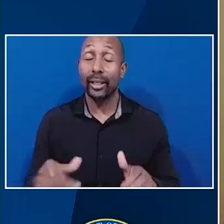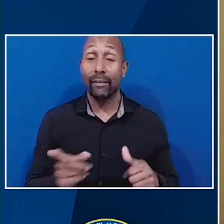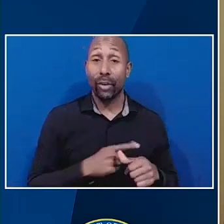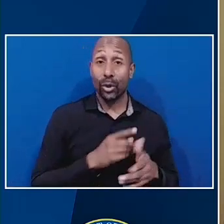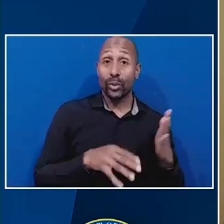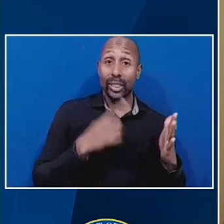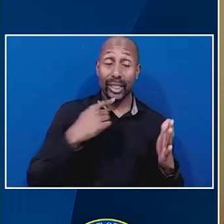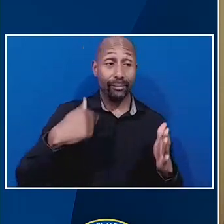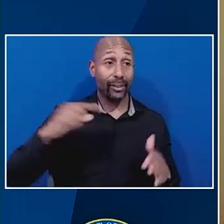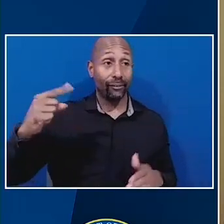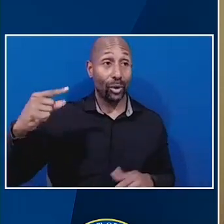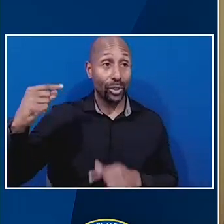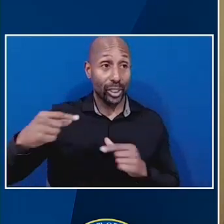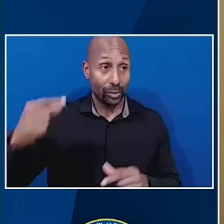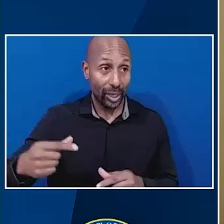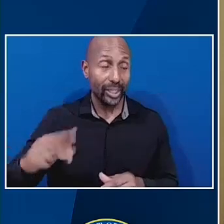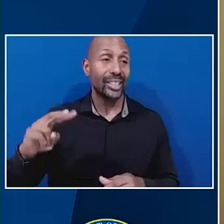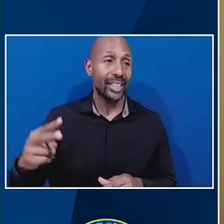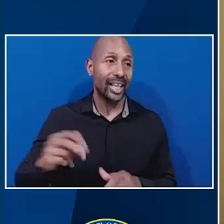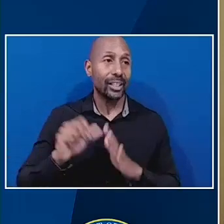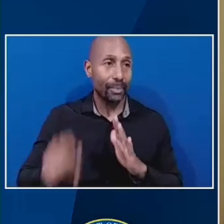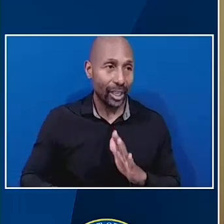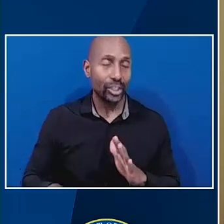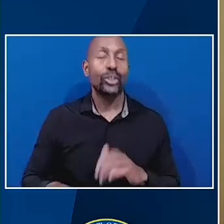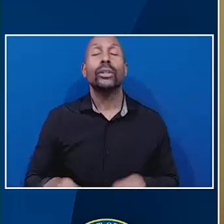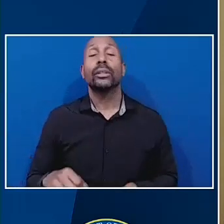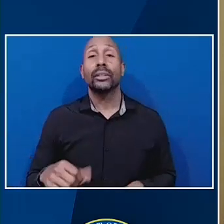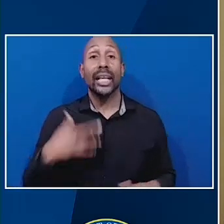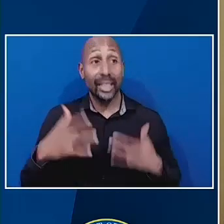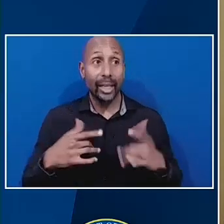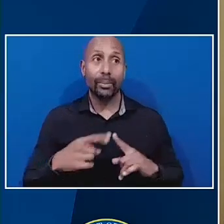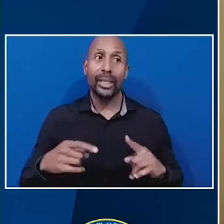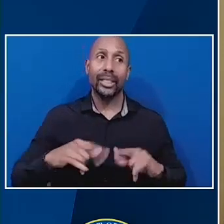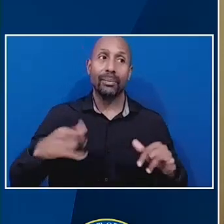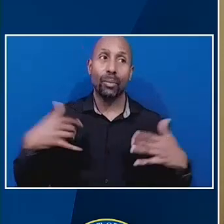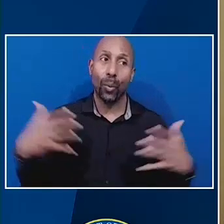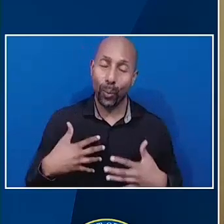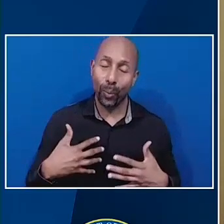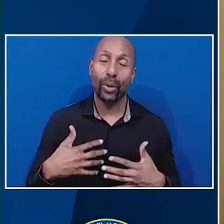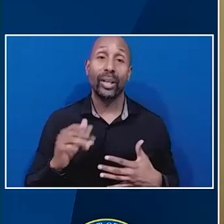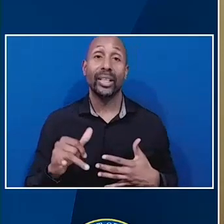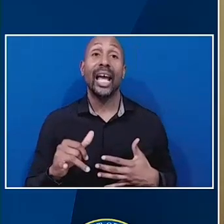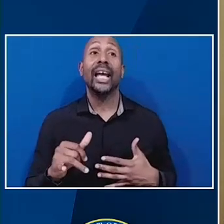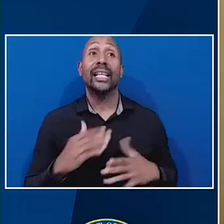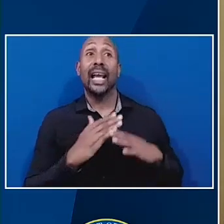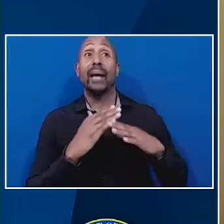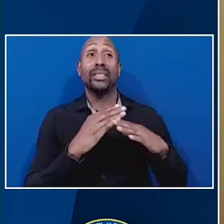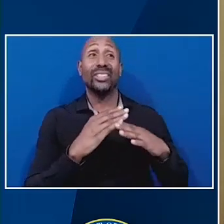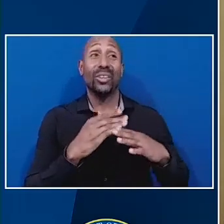my second semester, excited but still scared to death that the obstacles of college will keep me from my dreams. The obstacles are real.